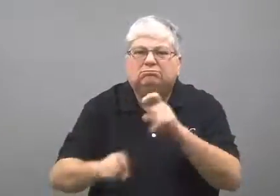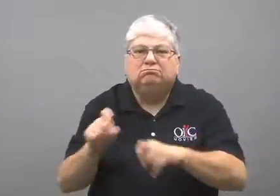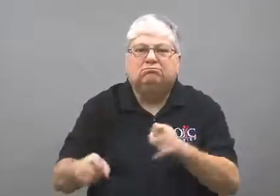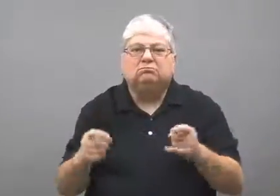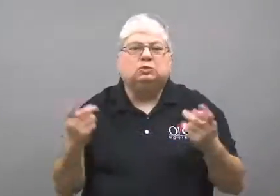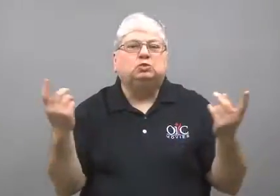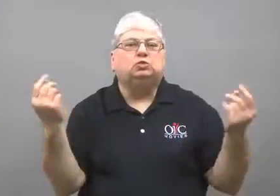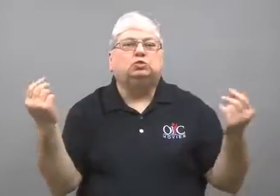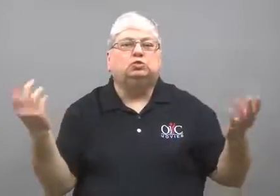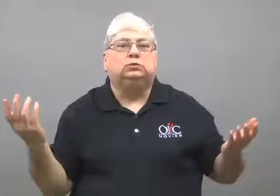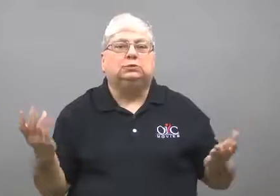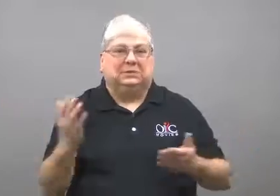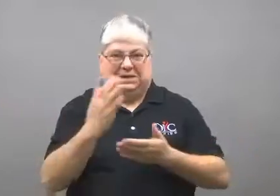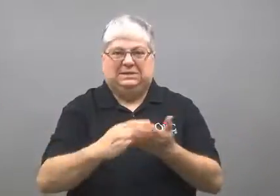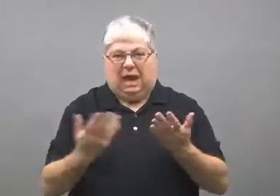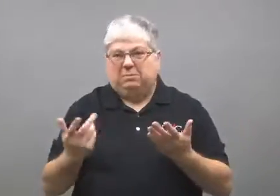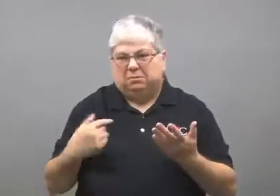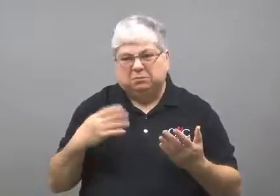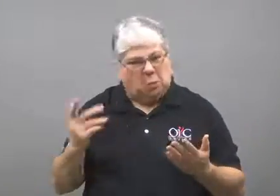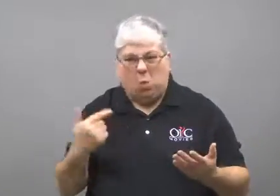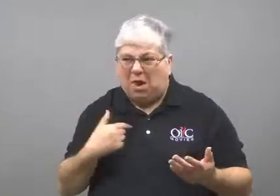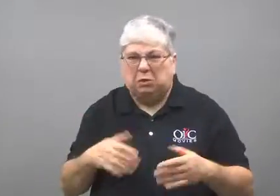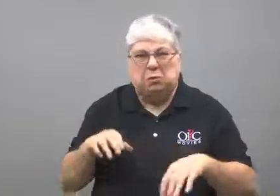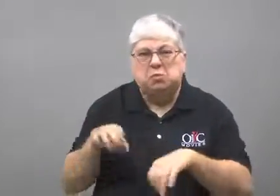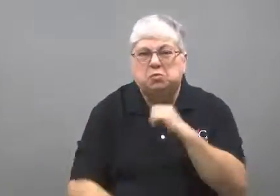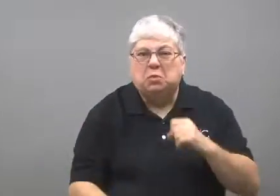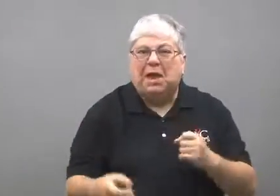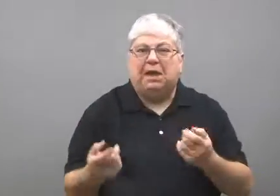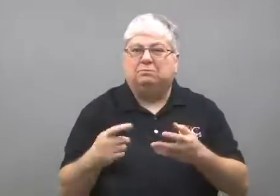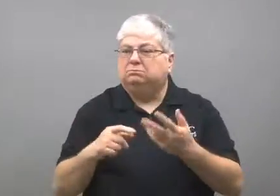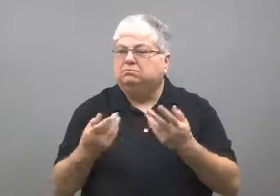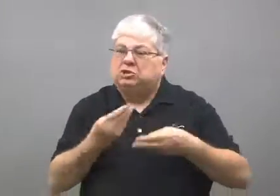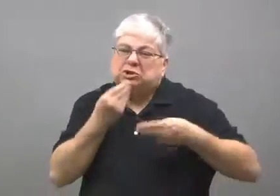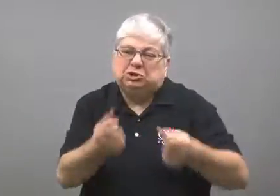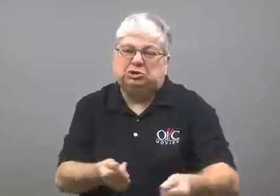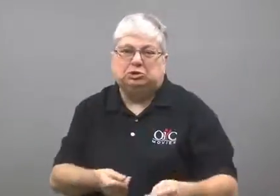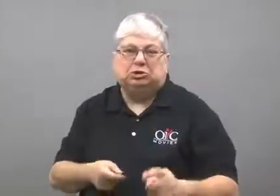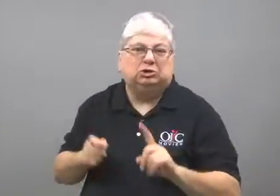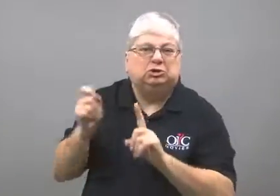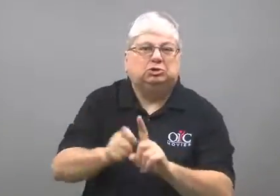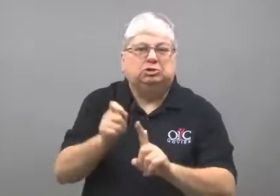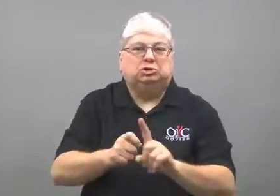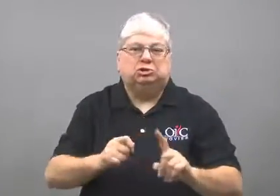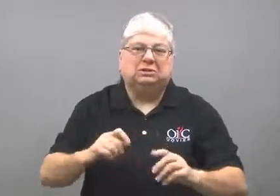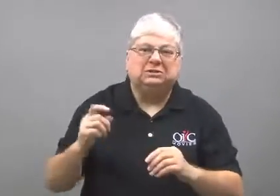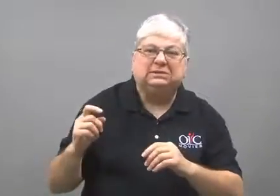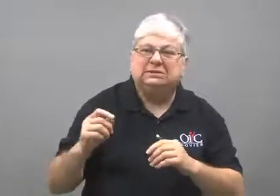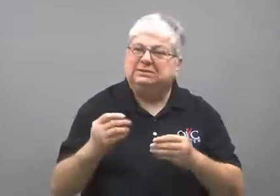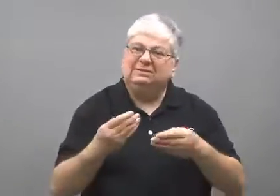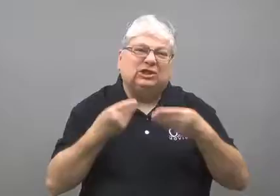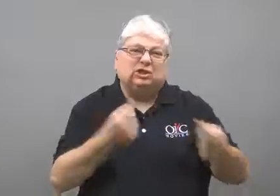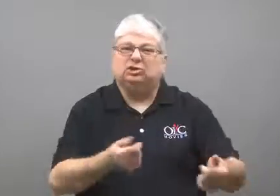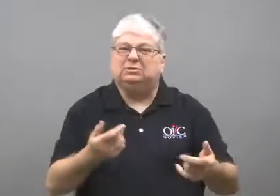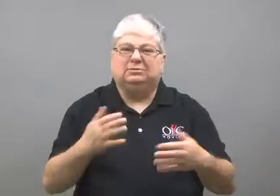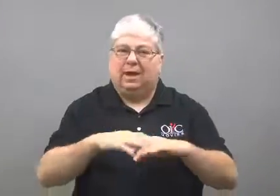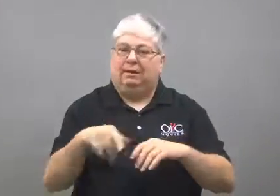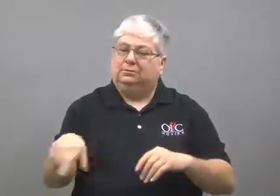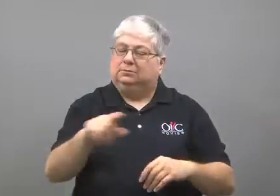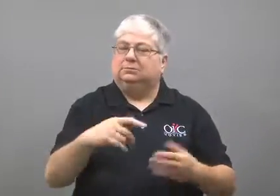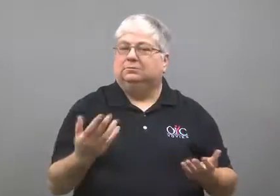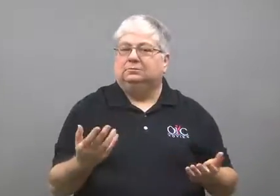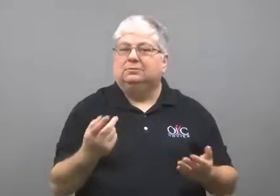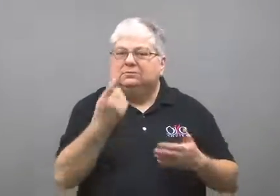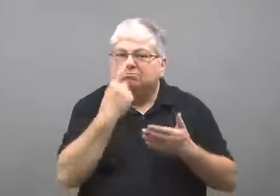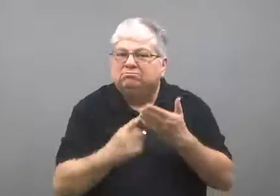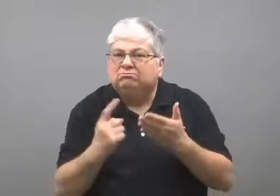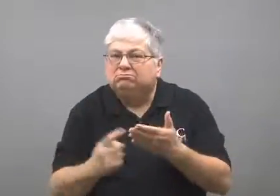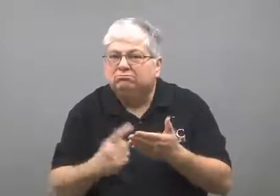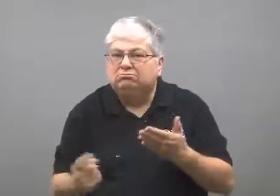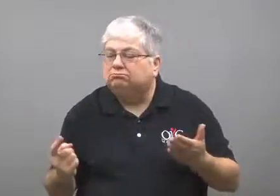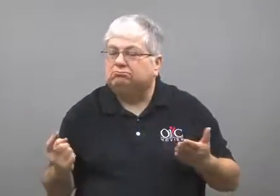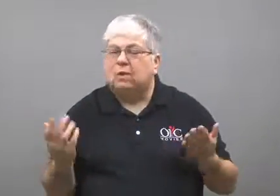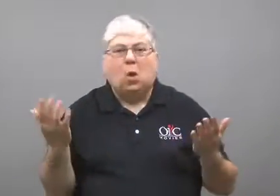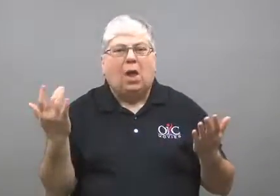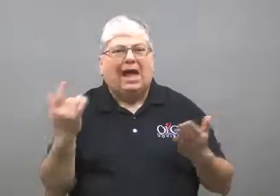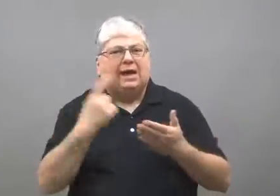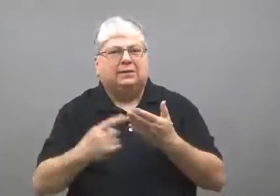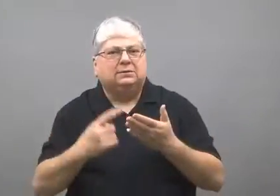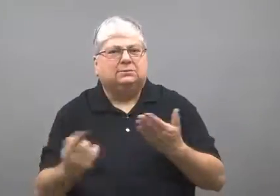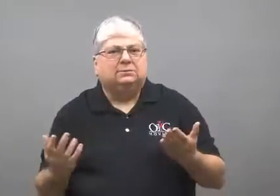and how they were interrogated. Some were threatened with sexual assault and tortured.